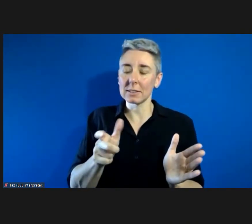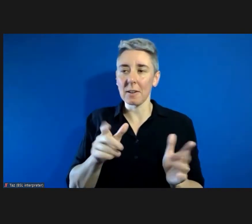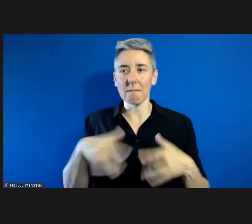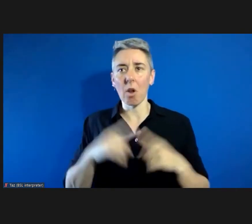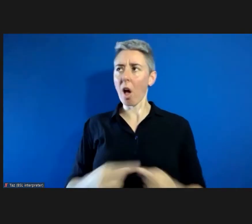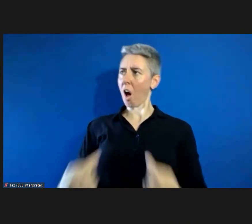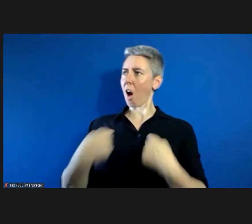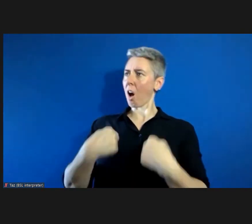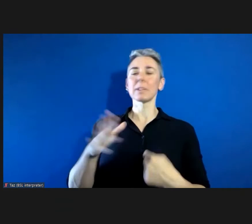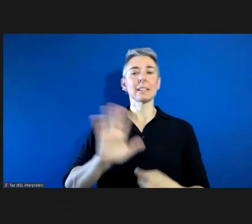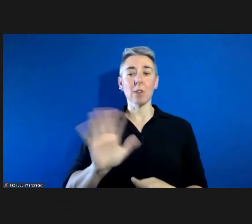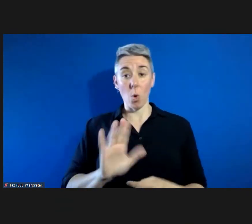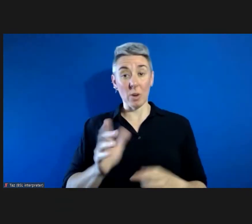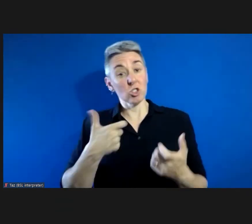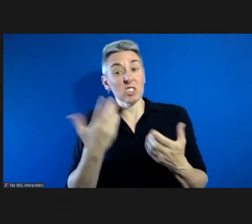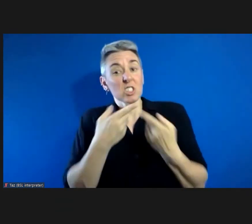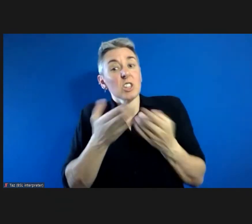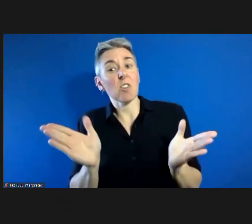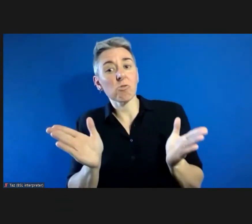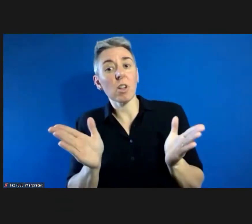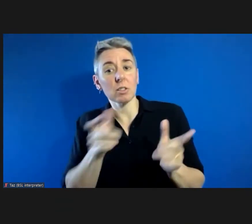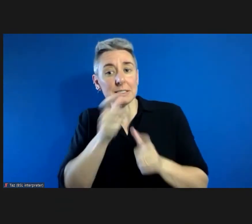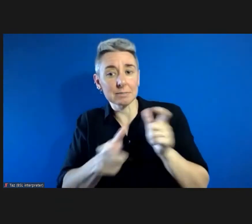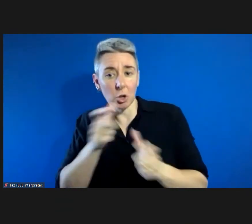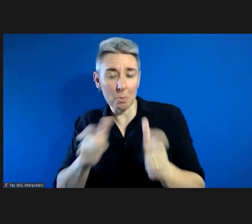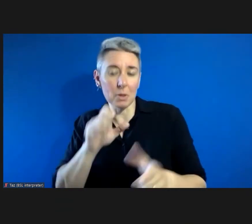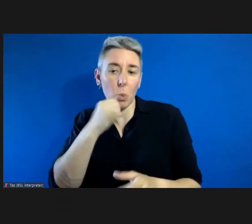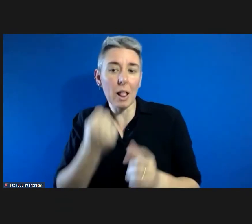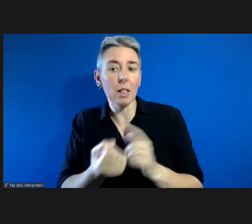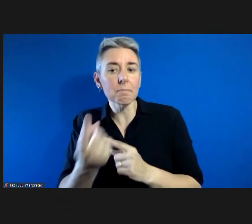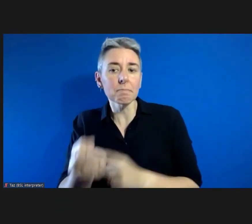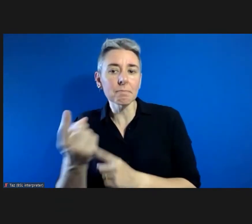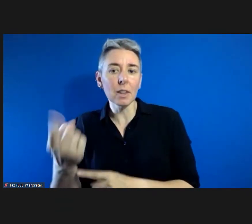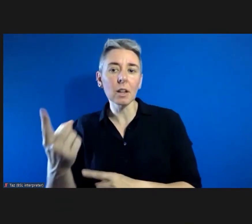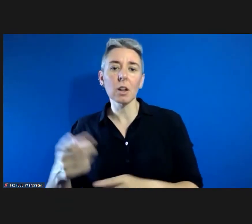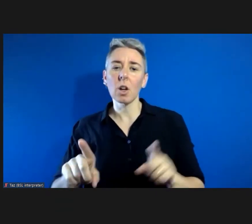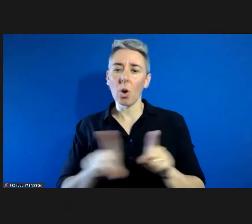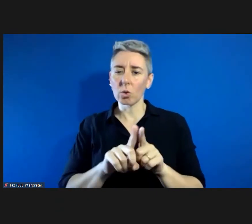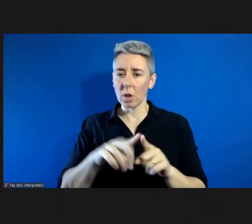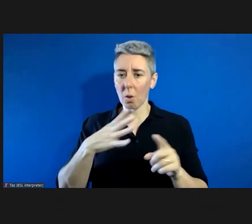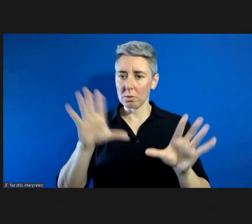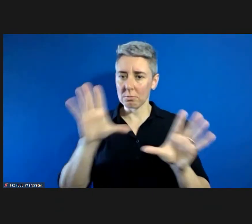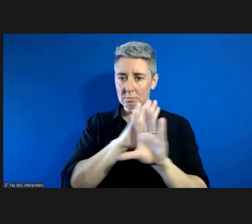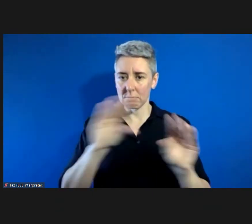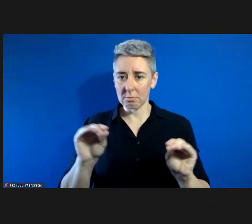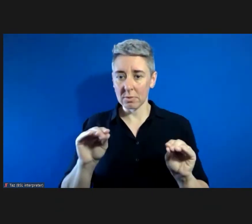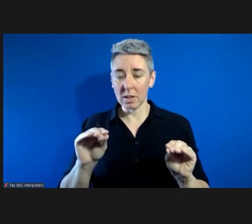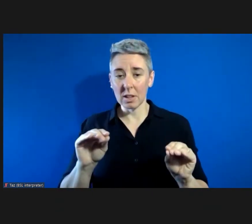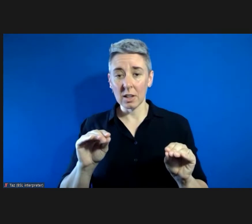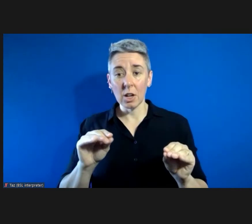I want to point out, also really, that I don't have a political axe to grind,